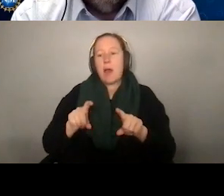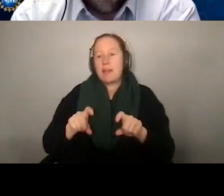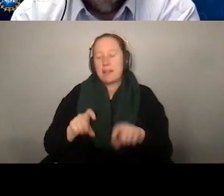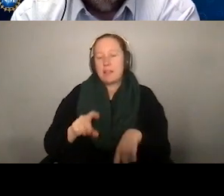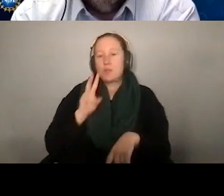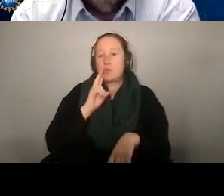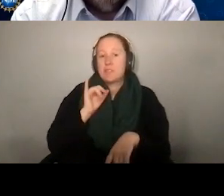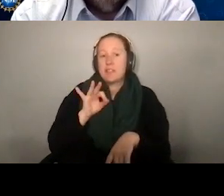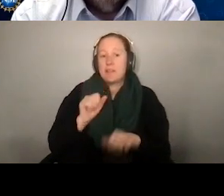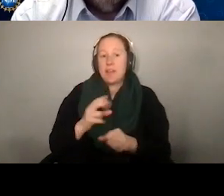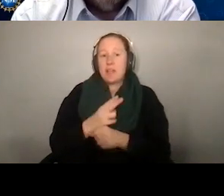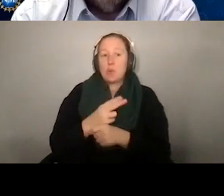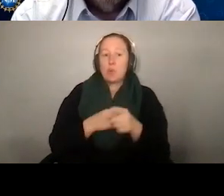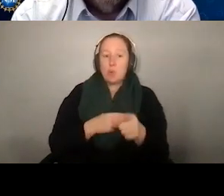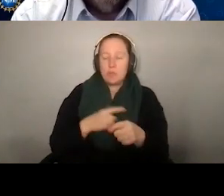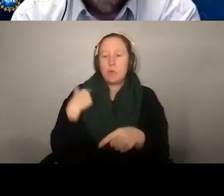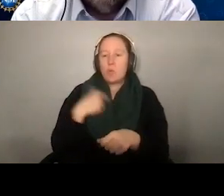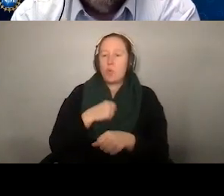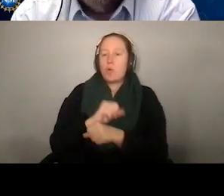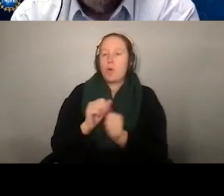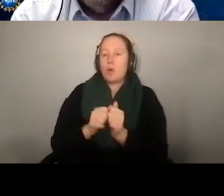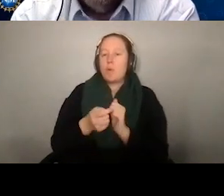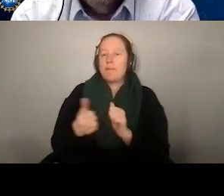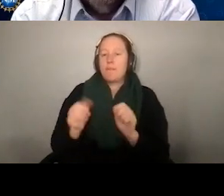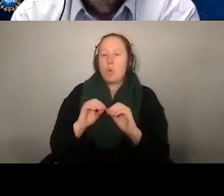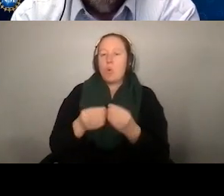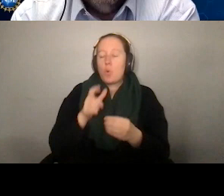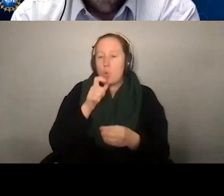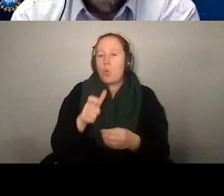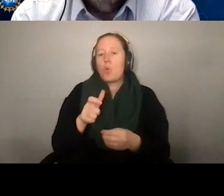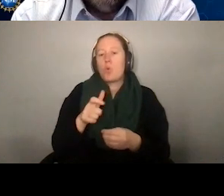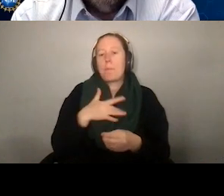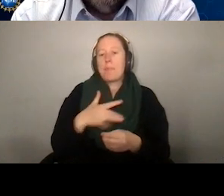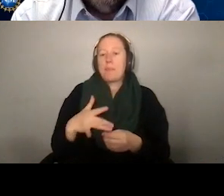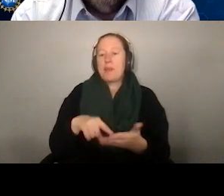Our team is currently working with a couple institutions who were frequent remits by check and had